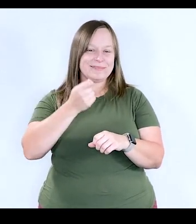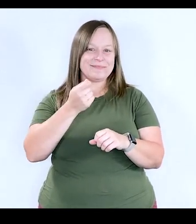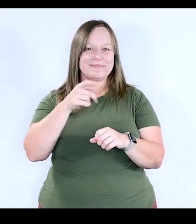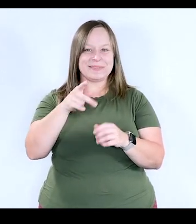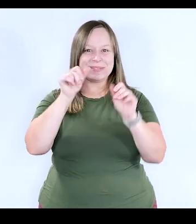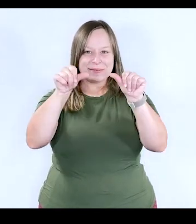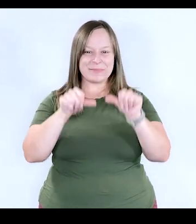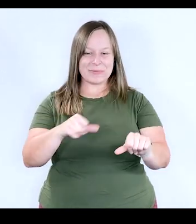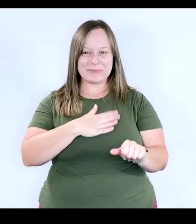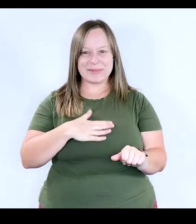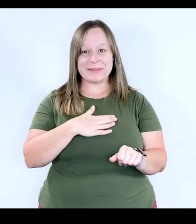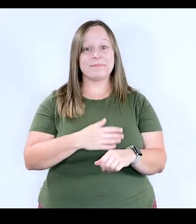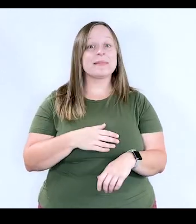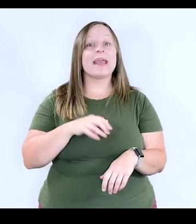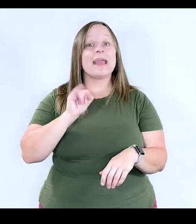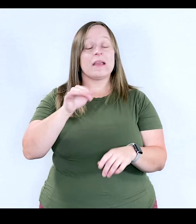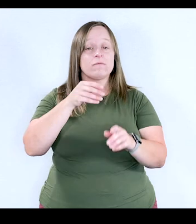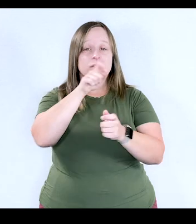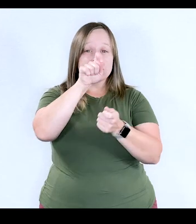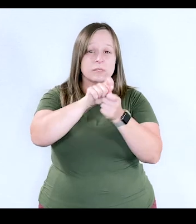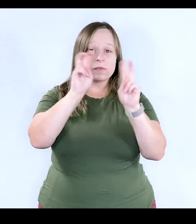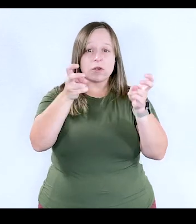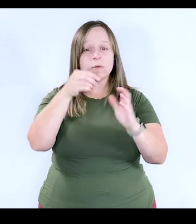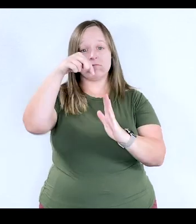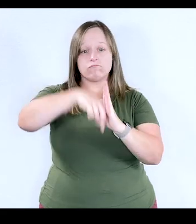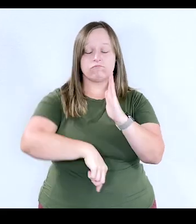and share this post. If there is a subject you would like